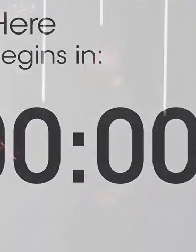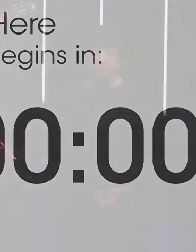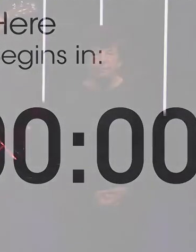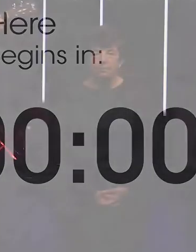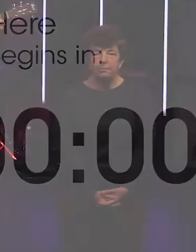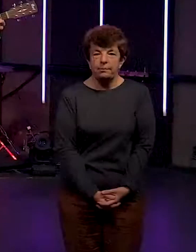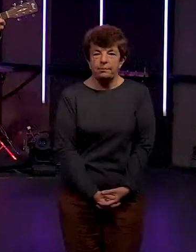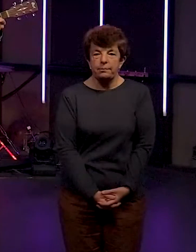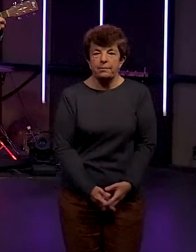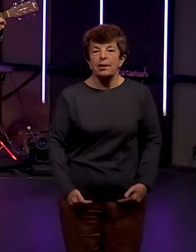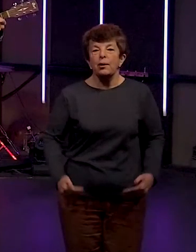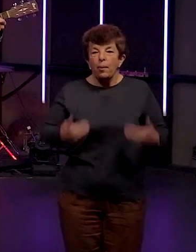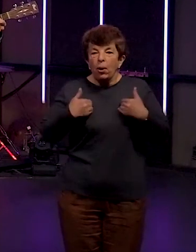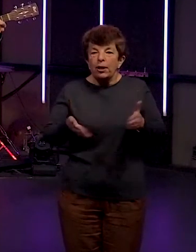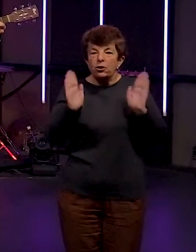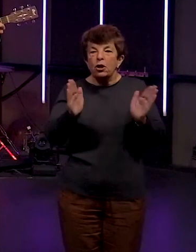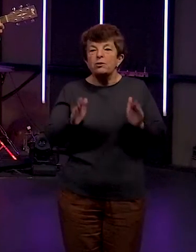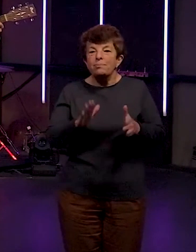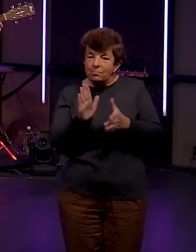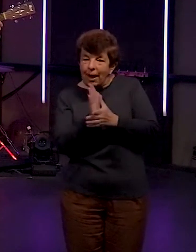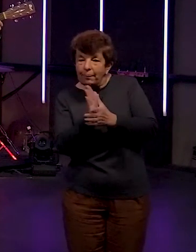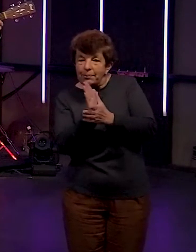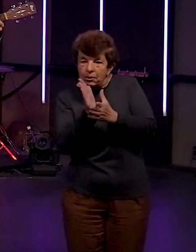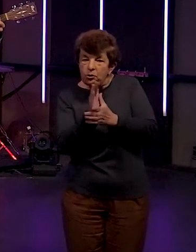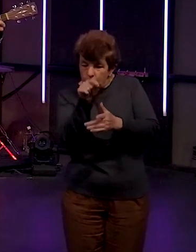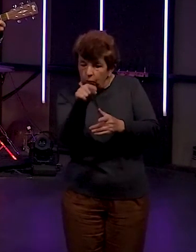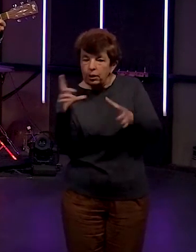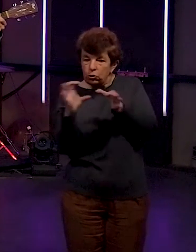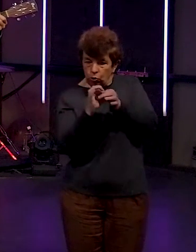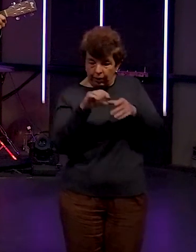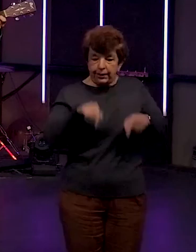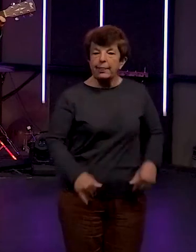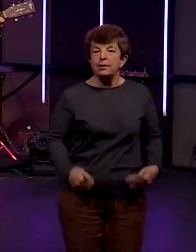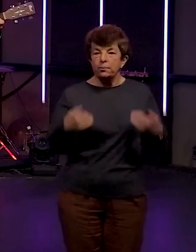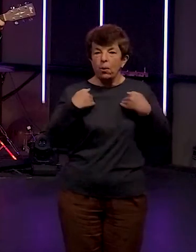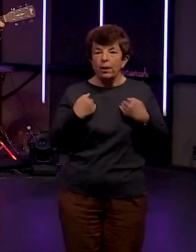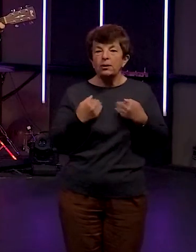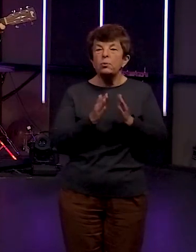Good morning Church I'm so glad that you're able to join us this morning as we worship God.